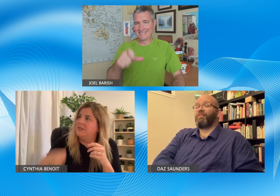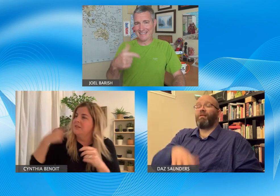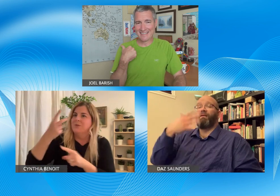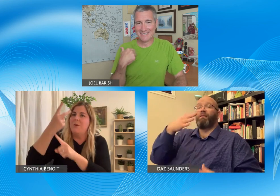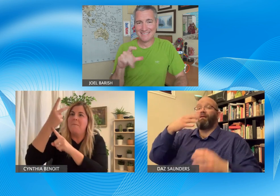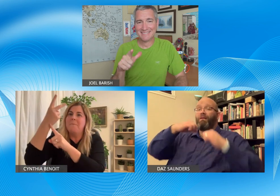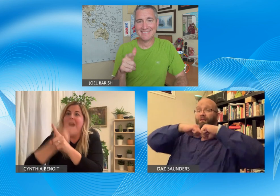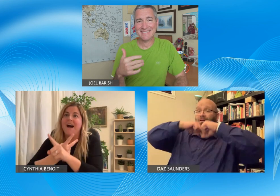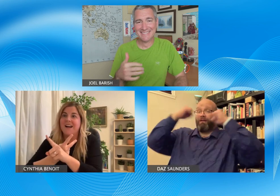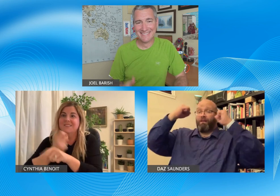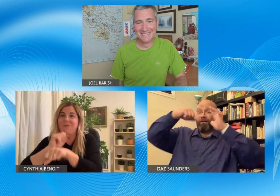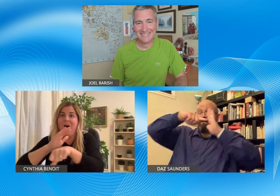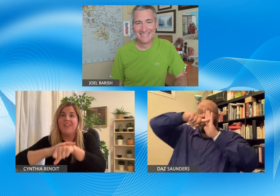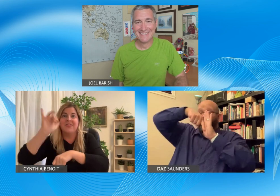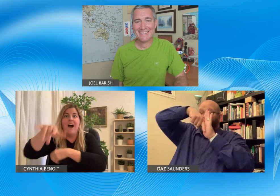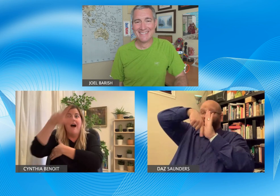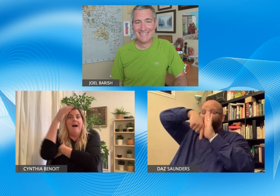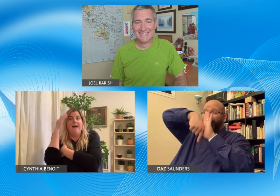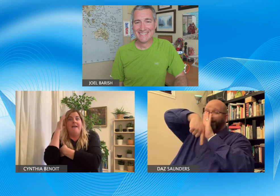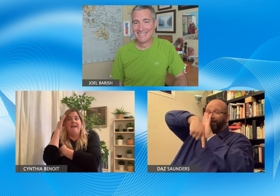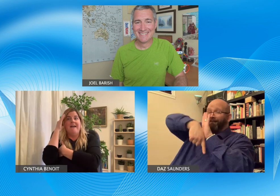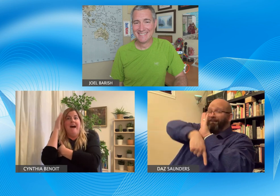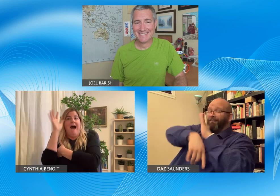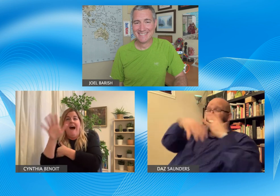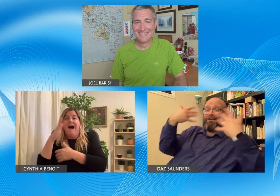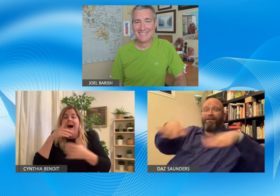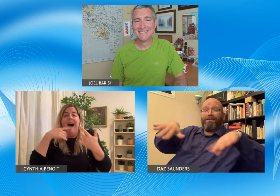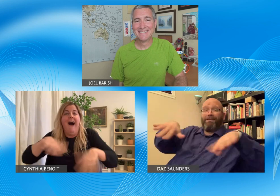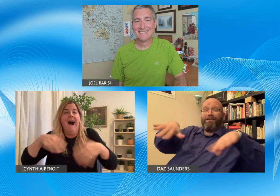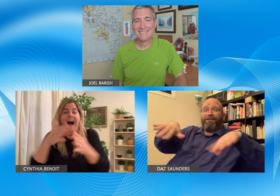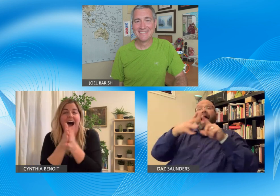Wow, LSQ has classifiers?! It has already been two months that we started working on that aspect. It is unbelievable! Deeper down the rabbit hole we go!